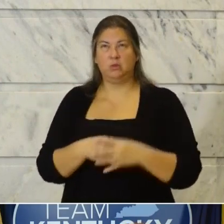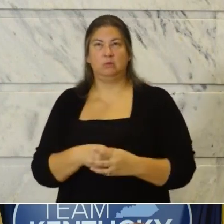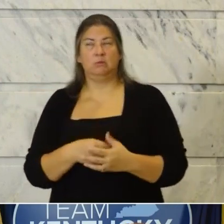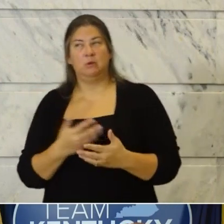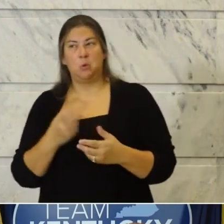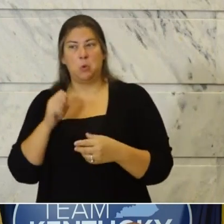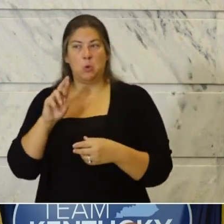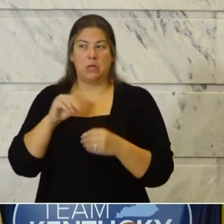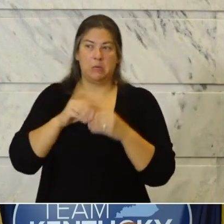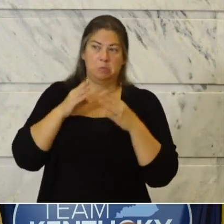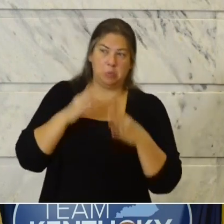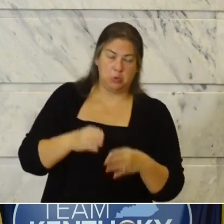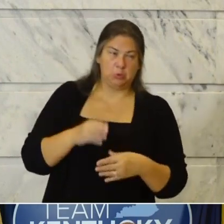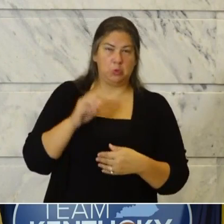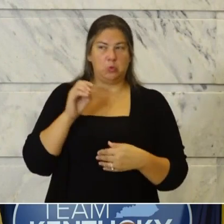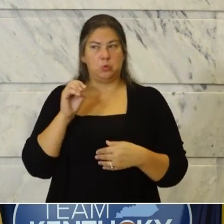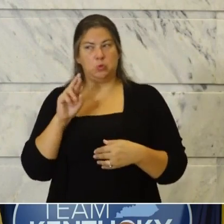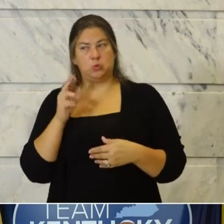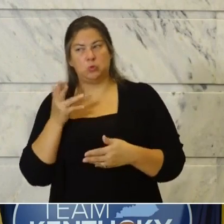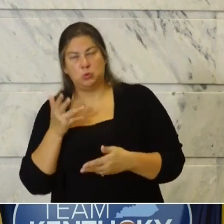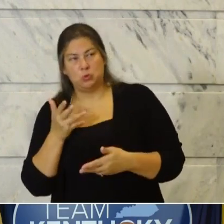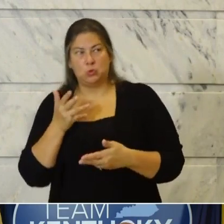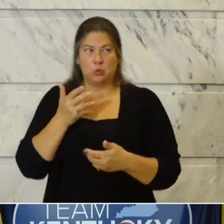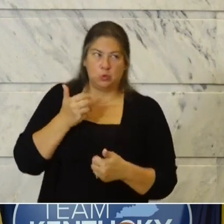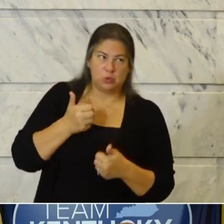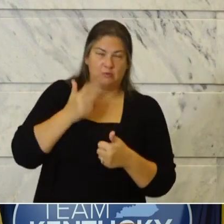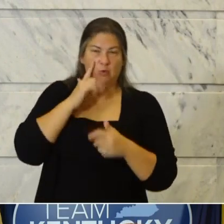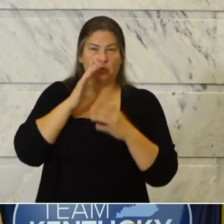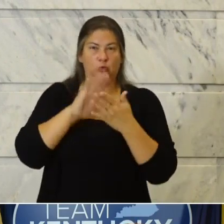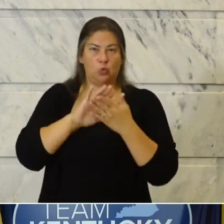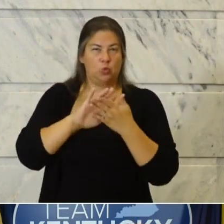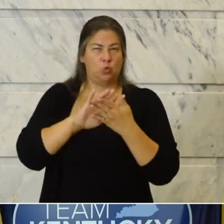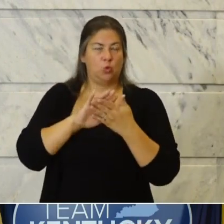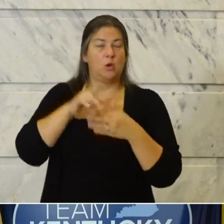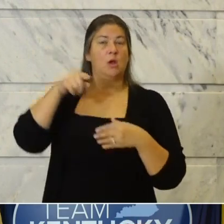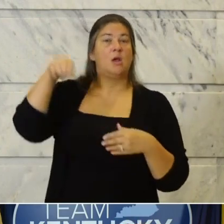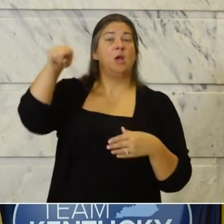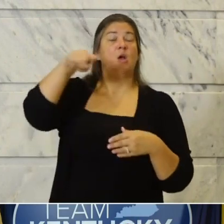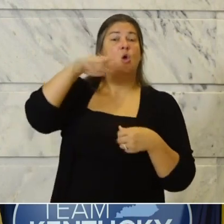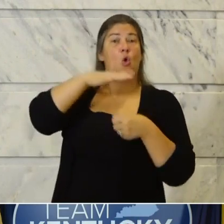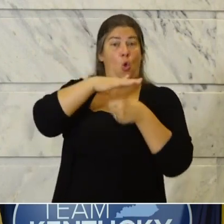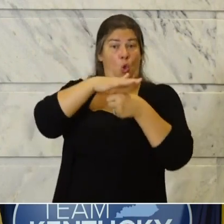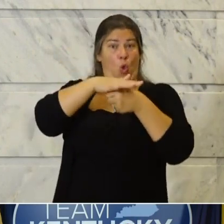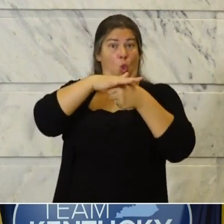a decision the local school authorities will make. Um, we give in the textual